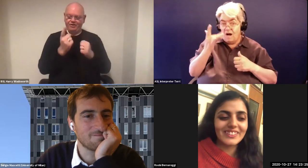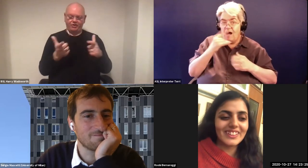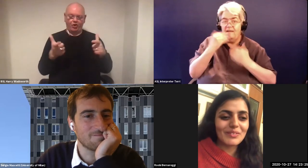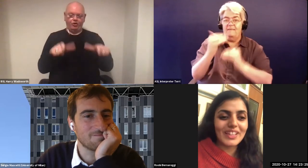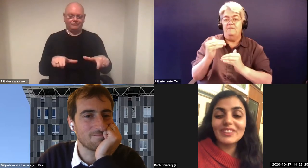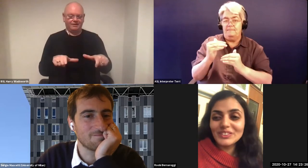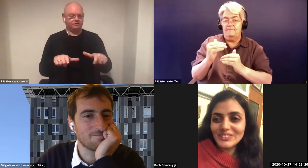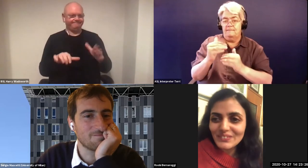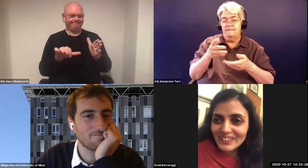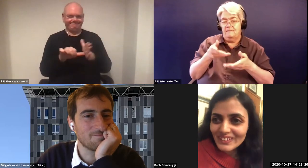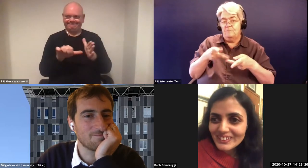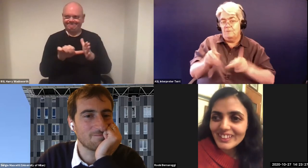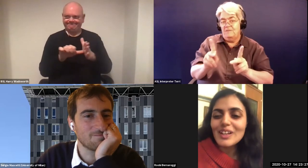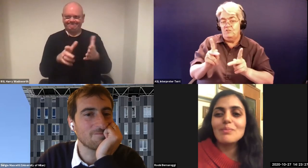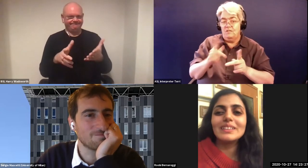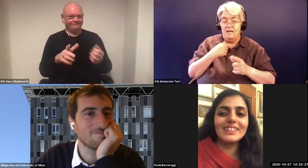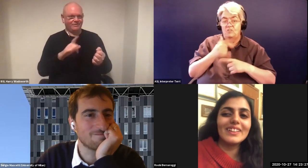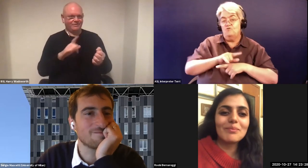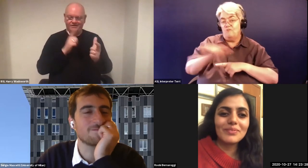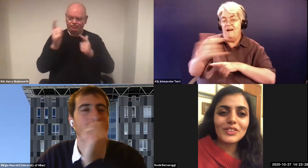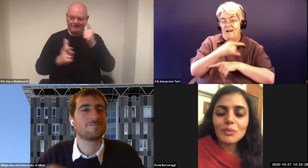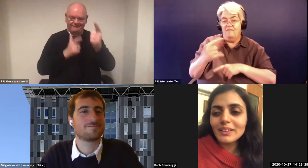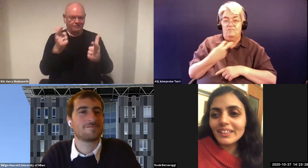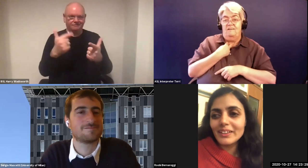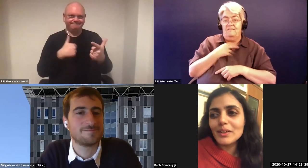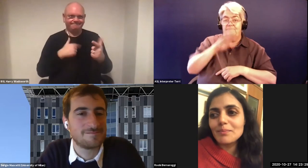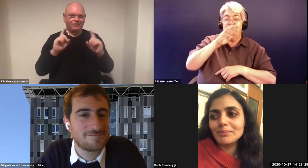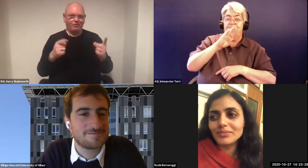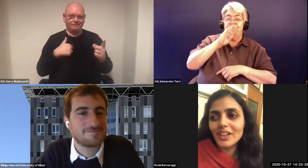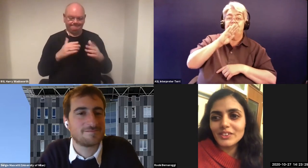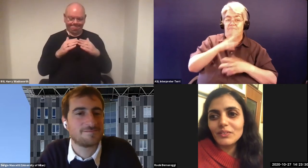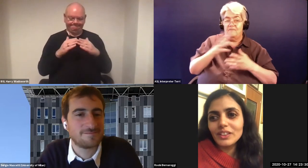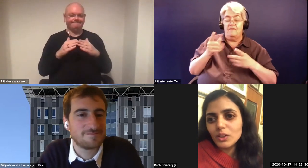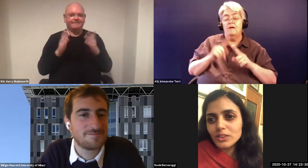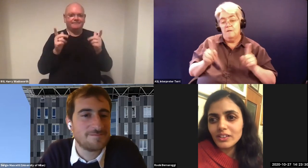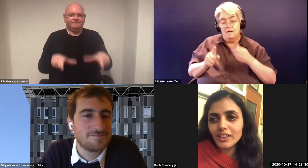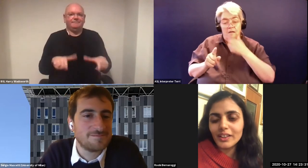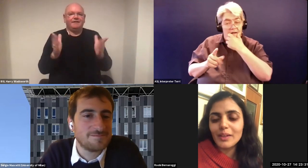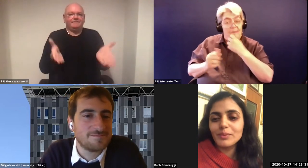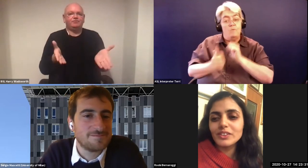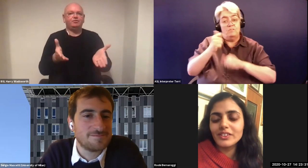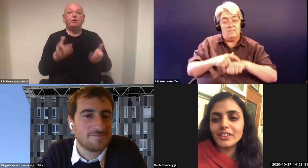um I couldn't travel a lot but um normally um I travel alone I I'm not